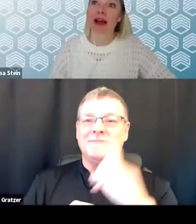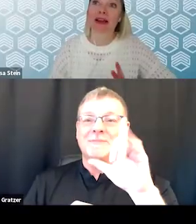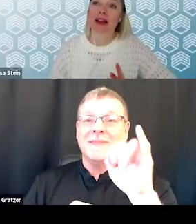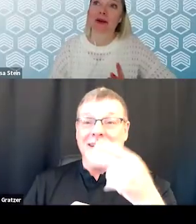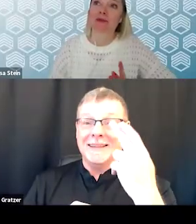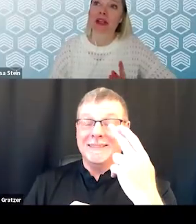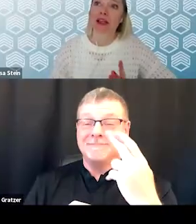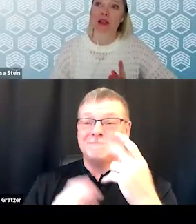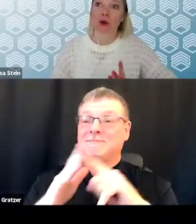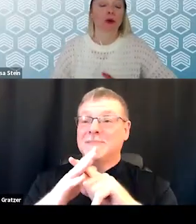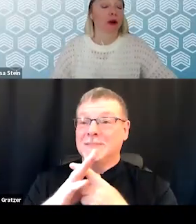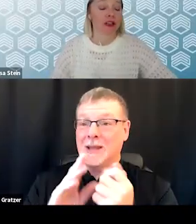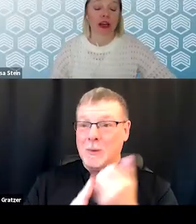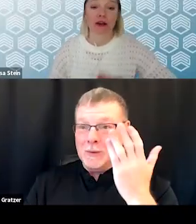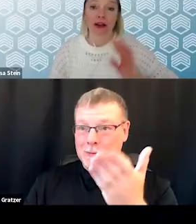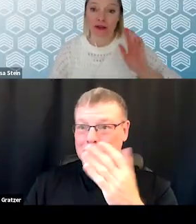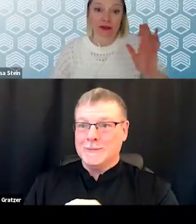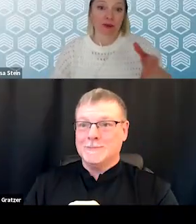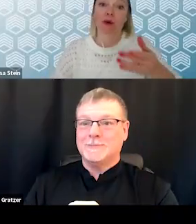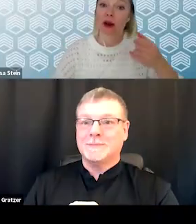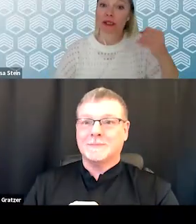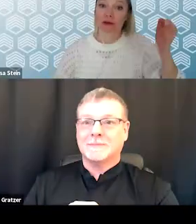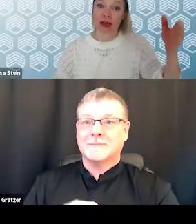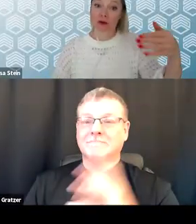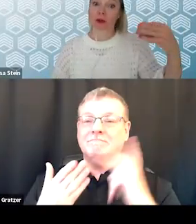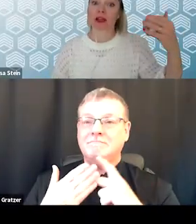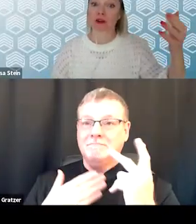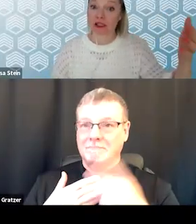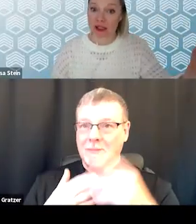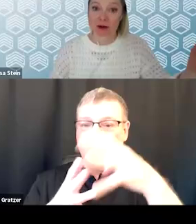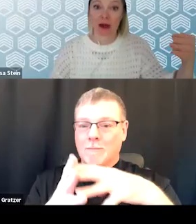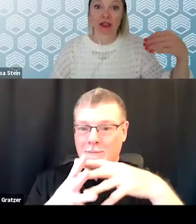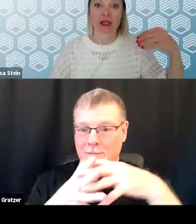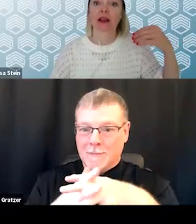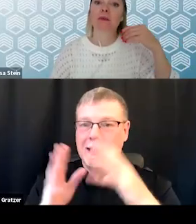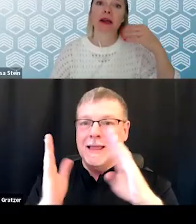And you already shared that this program is embedded within your city budget,